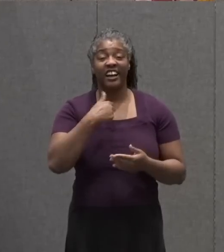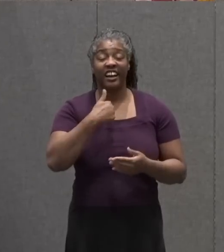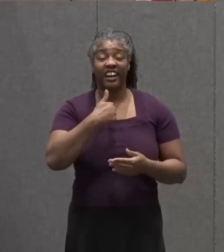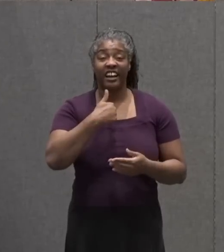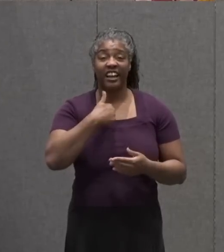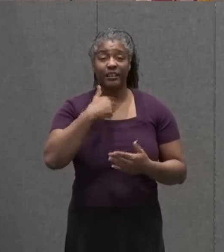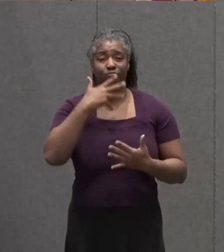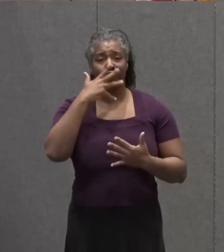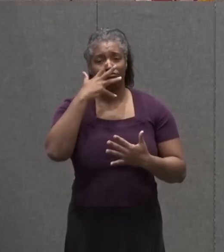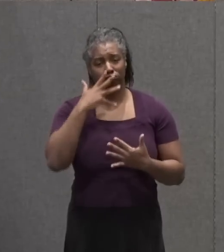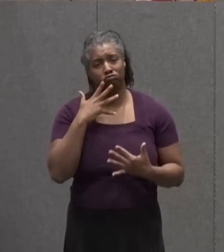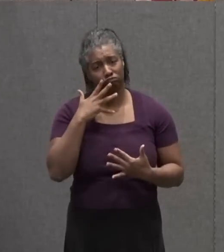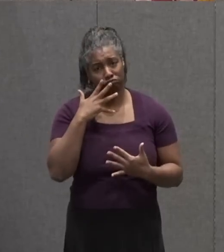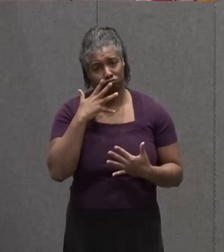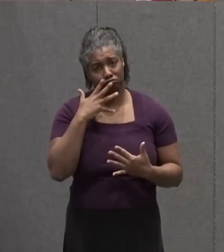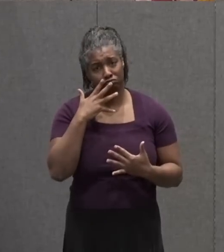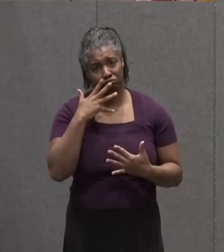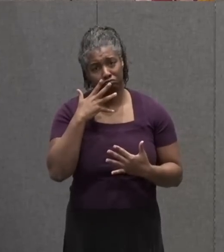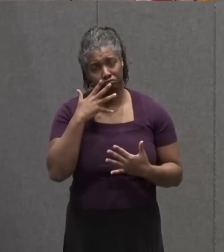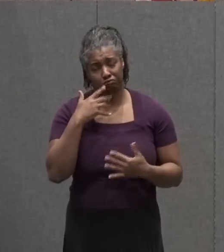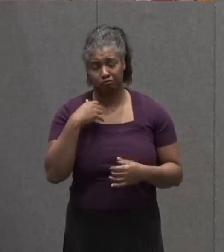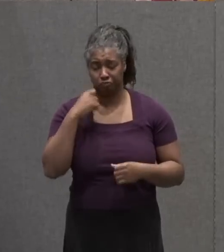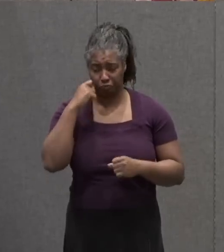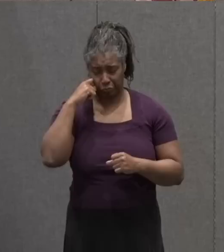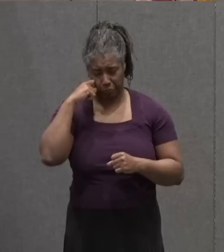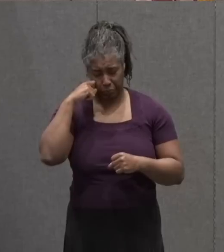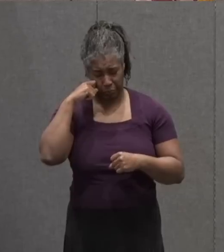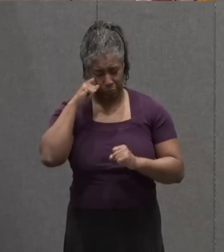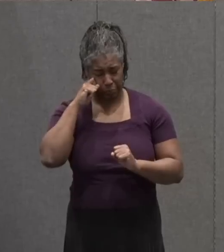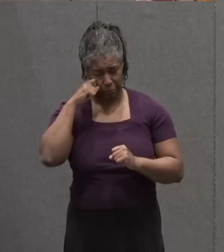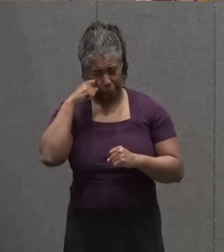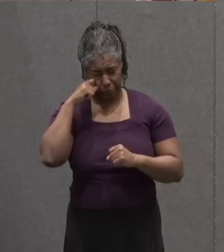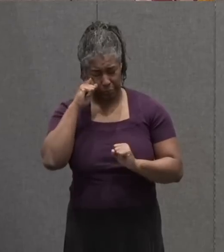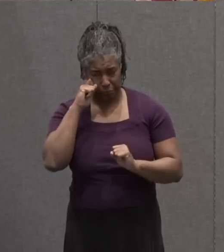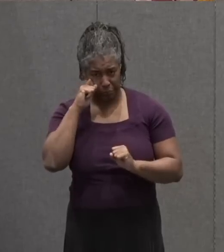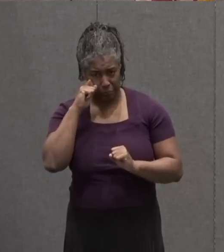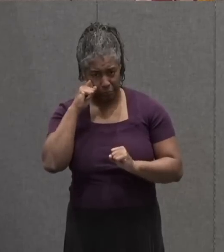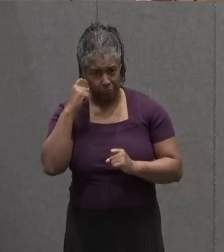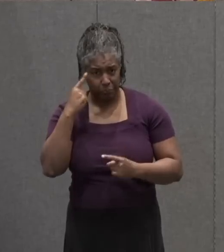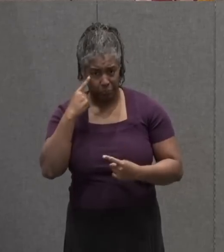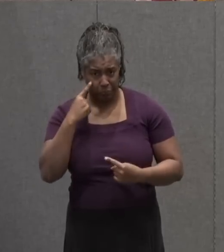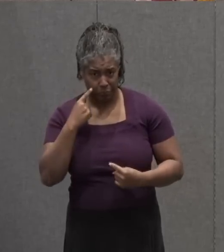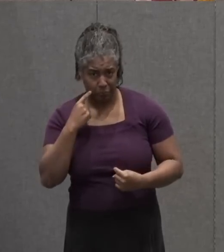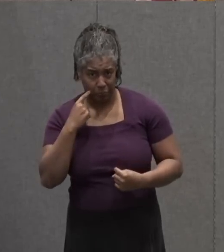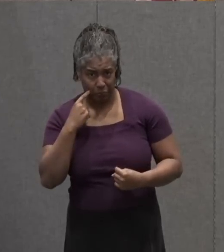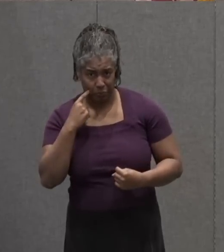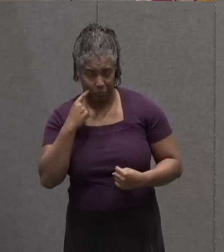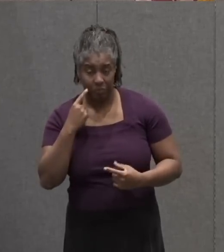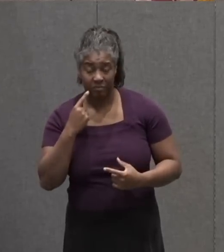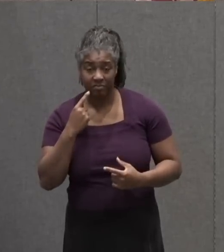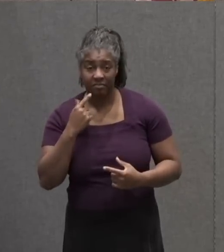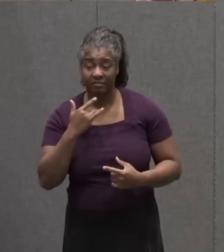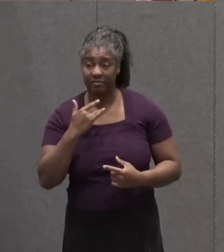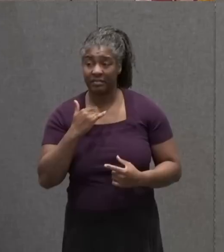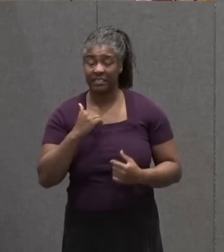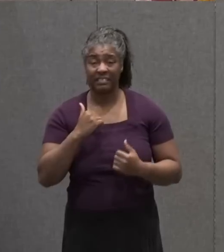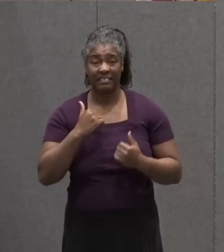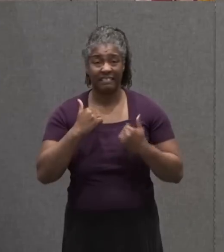sad, I say boo hoo. When I have feelings I want to share them too.